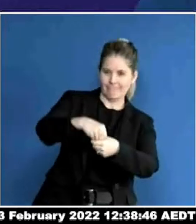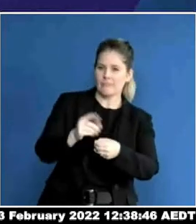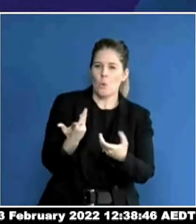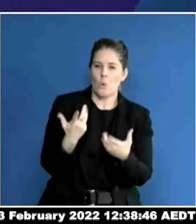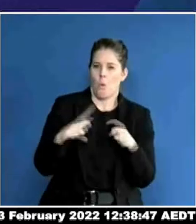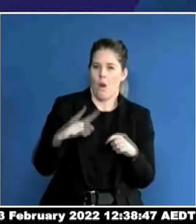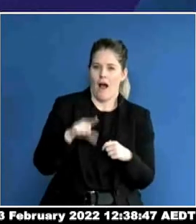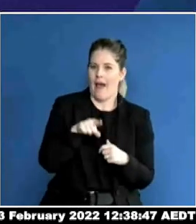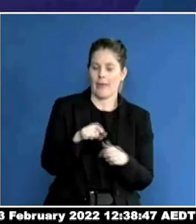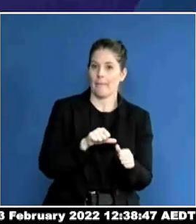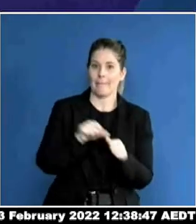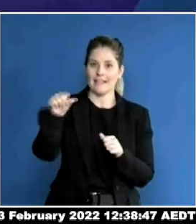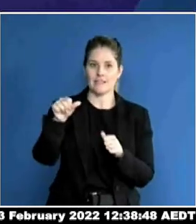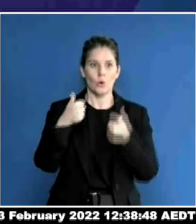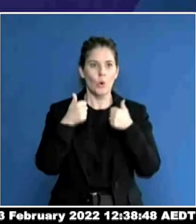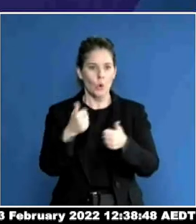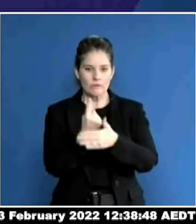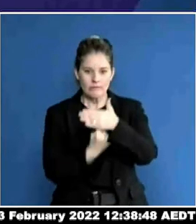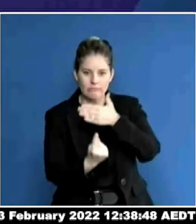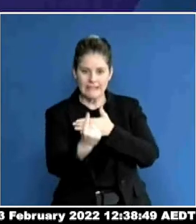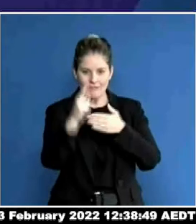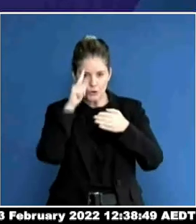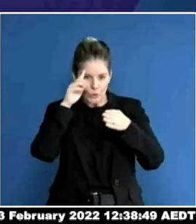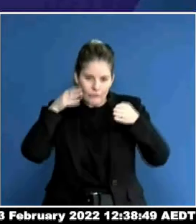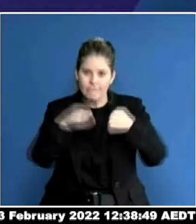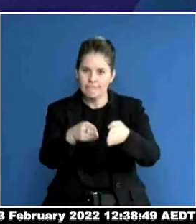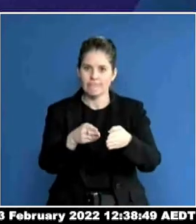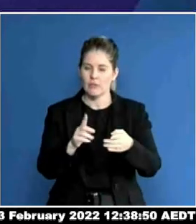What are the characteristics of the best ones that you are familiar with?